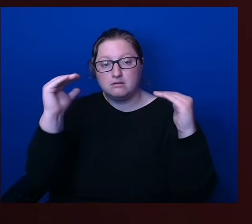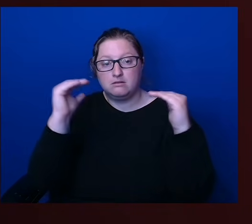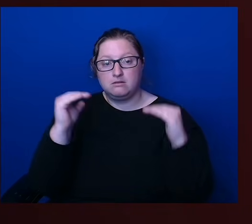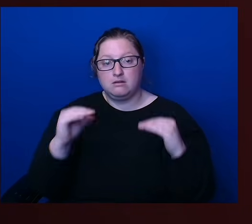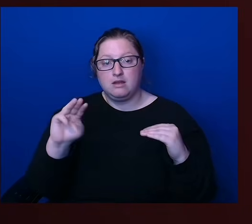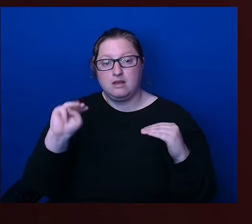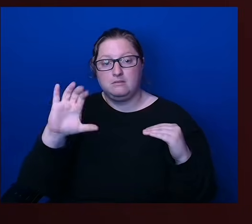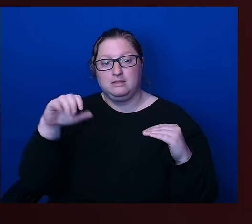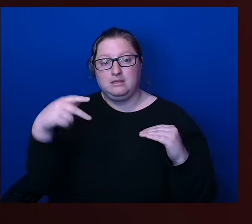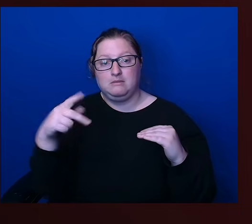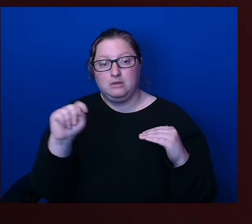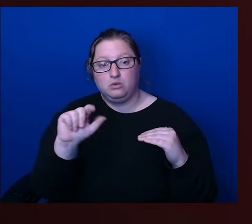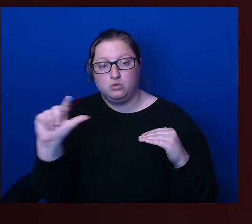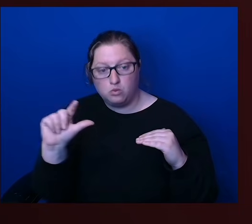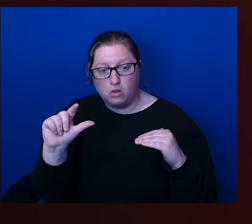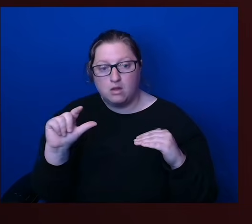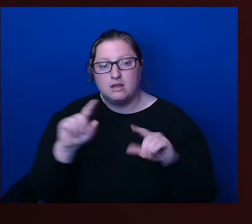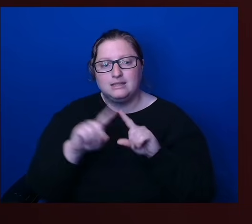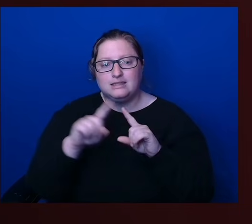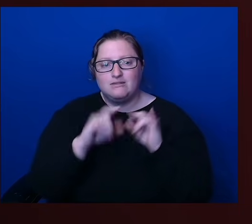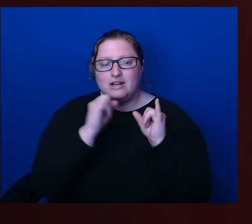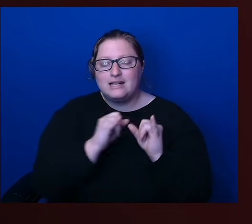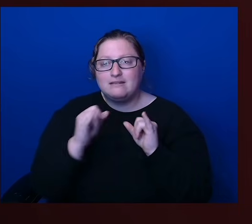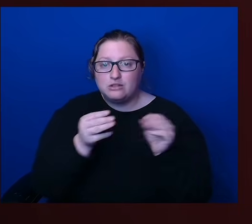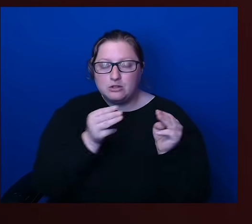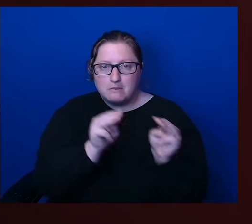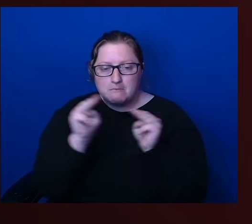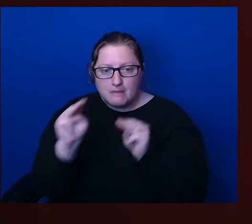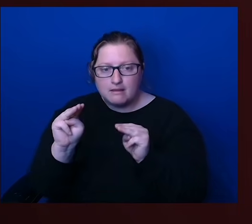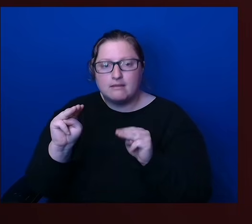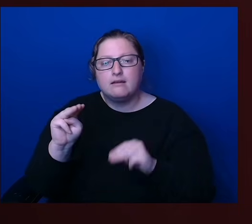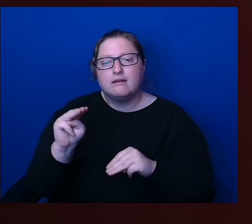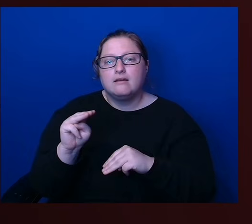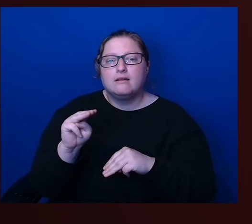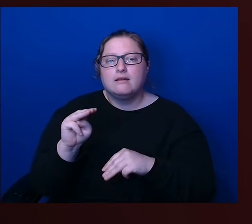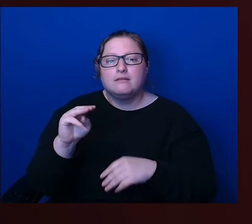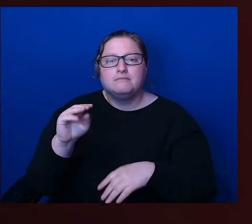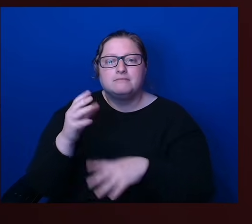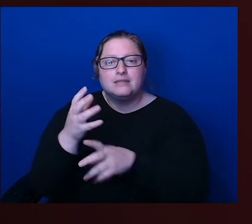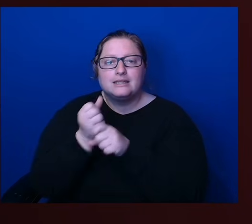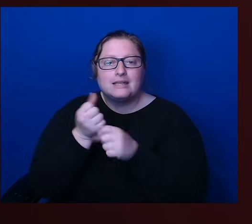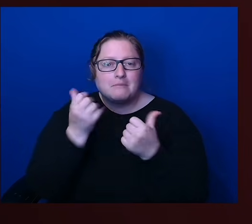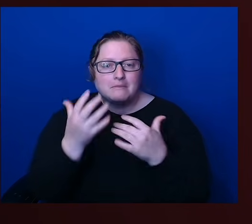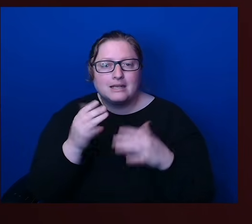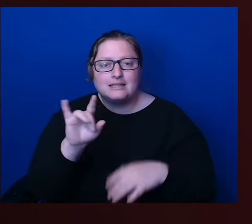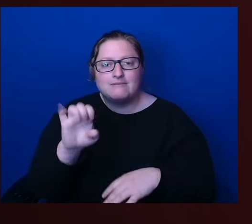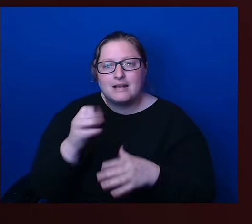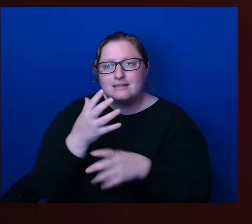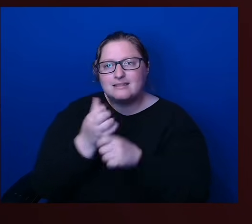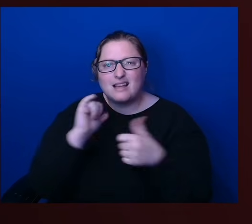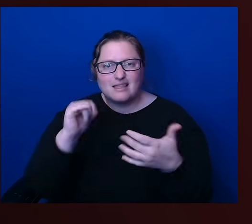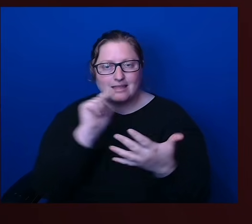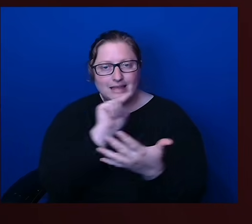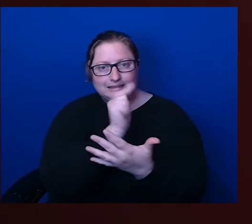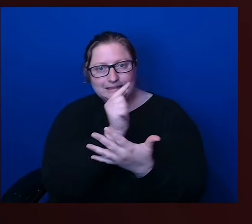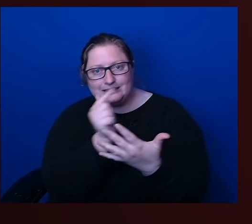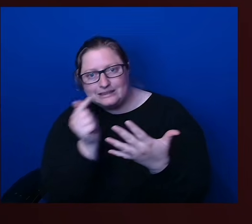over each one of these individual methods. "Get mini devices, get the sequence schema." Think about that as the song, schema, etc, etc.